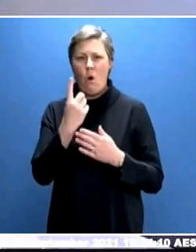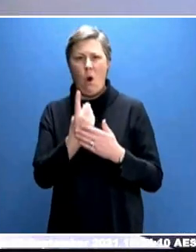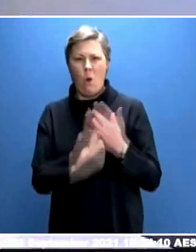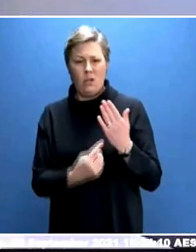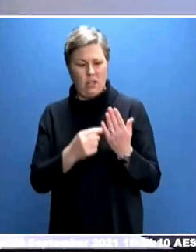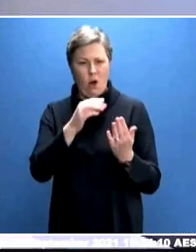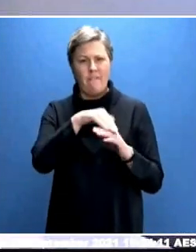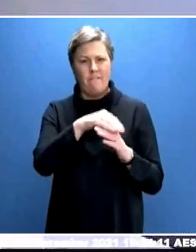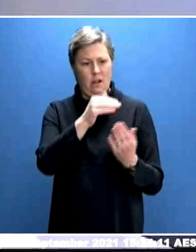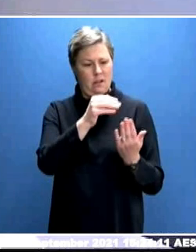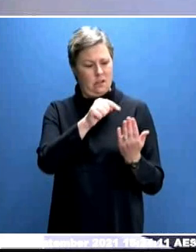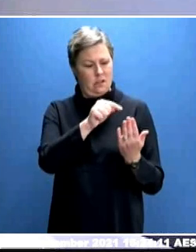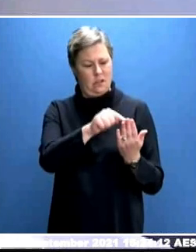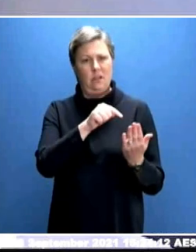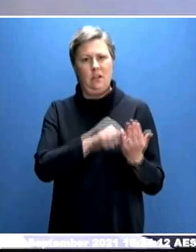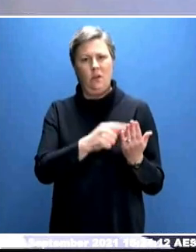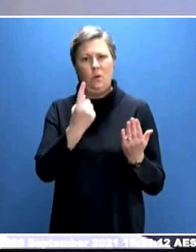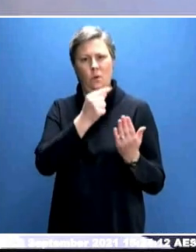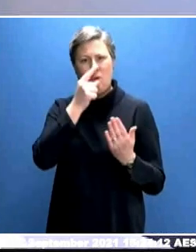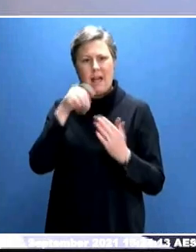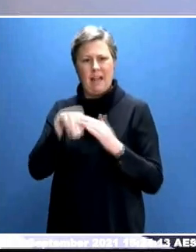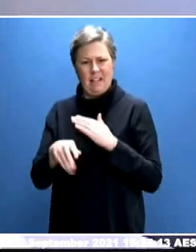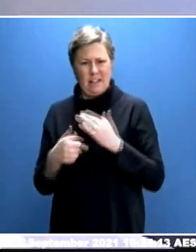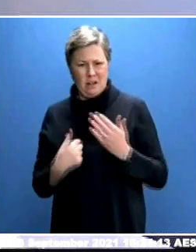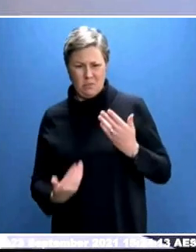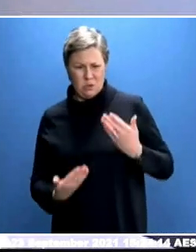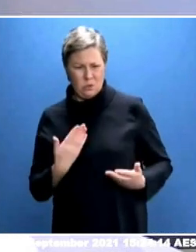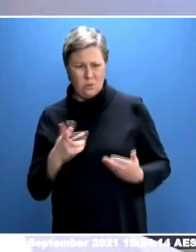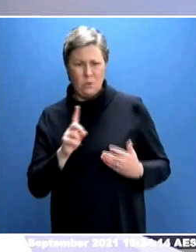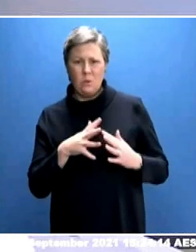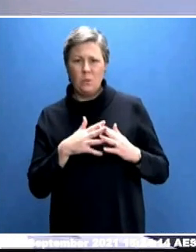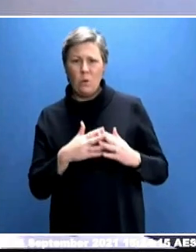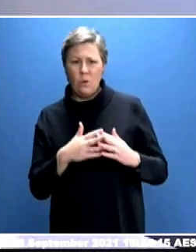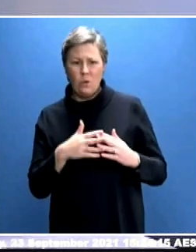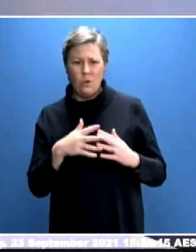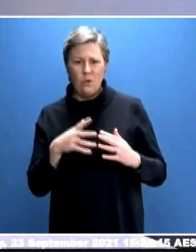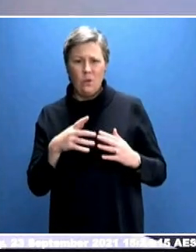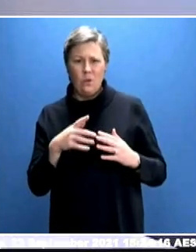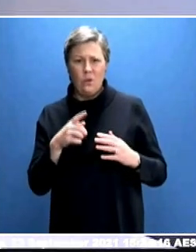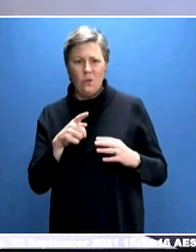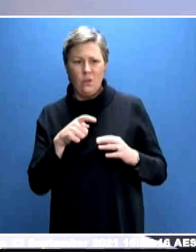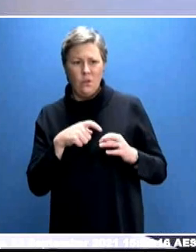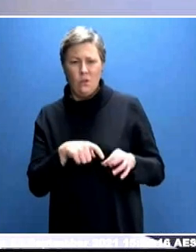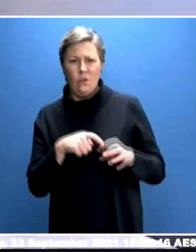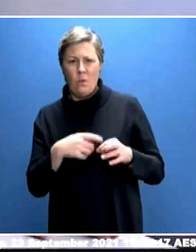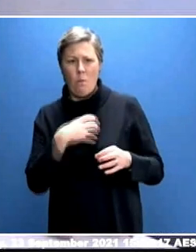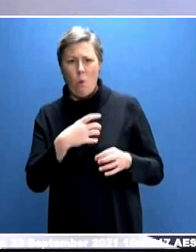I have to say, I'm just not sure what this is adding to what we've already explored.